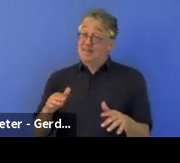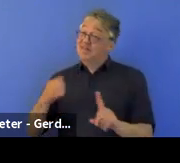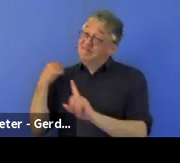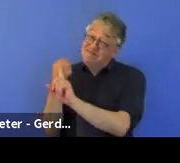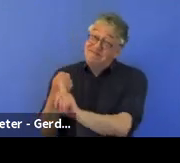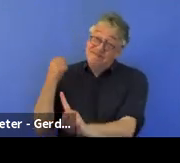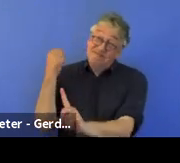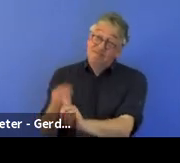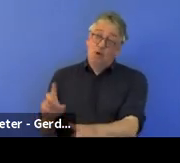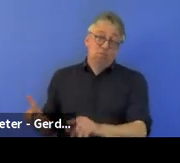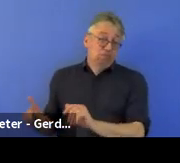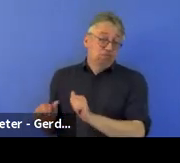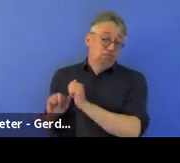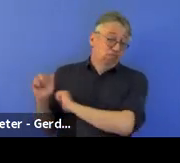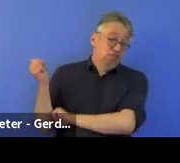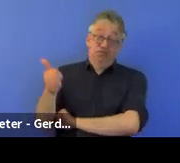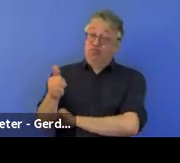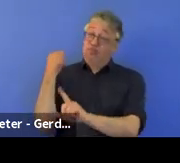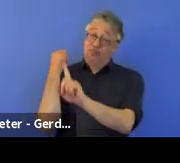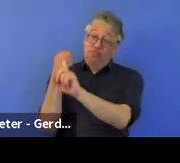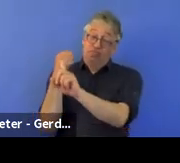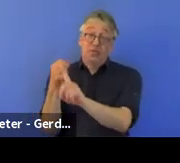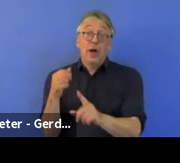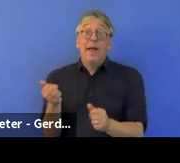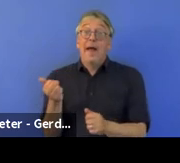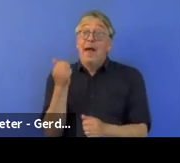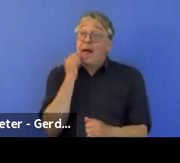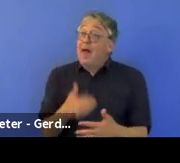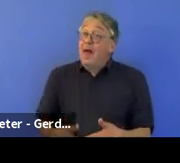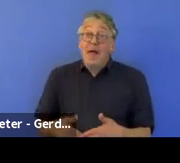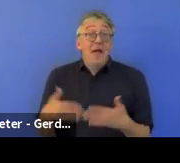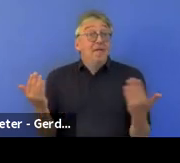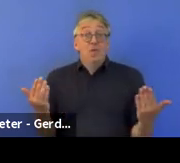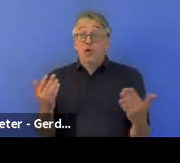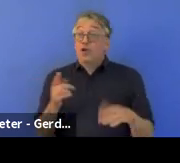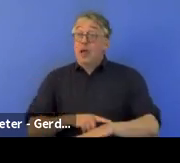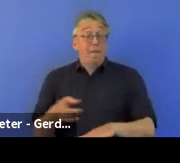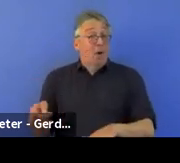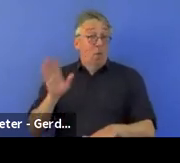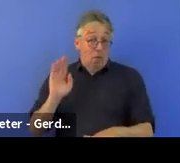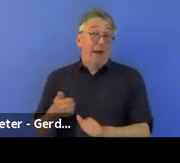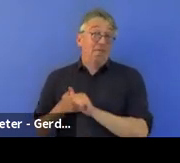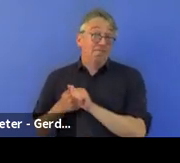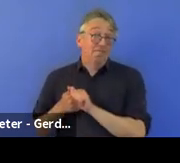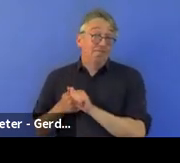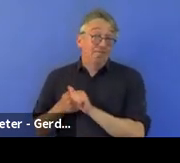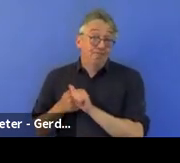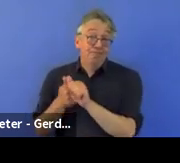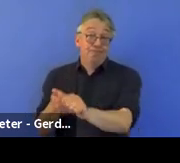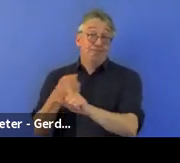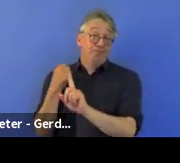inclusion and equity. Young people with disabilities have been at the forefront of this. They have raised their voices at